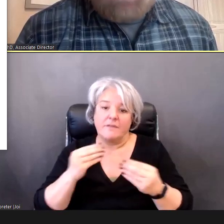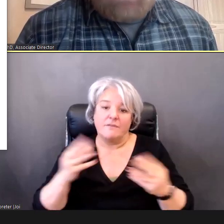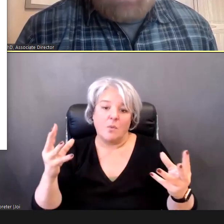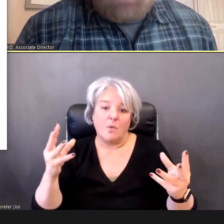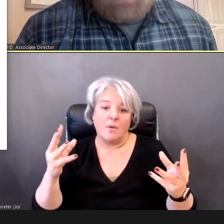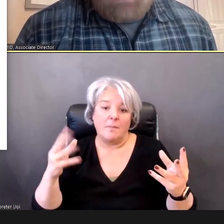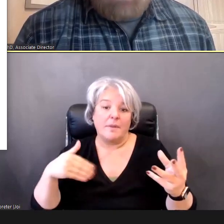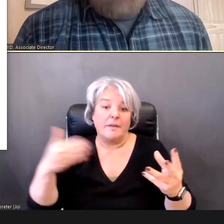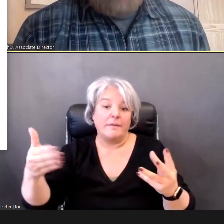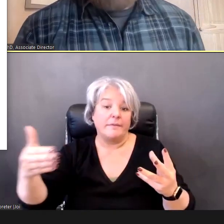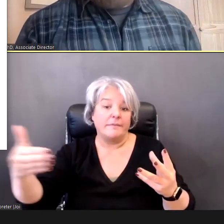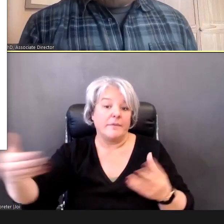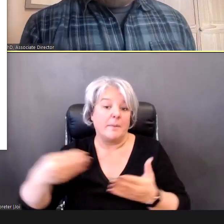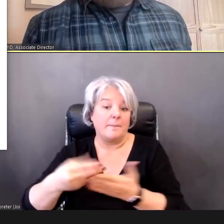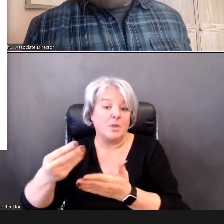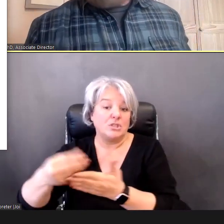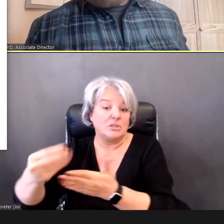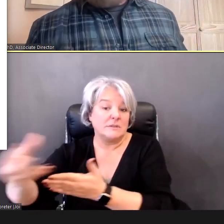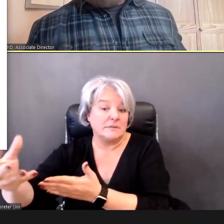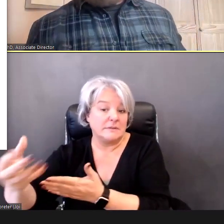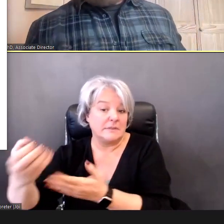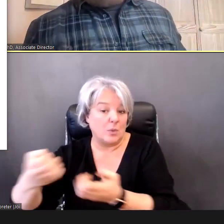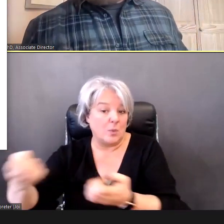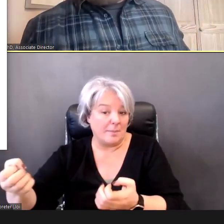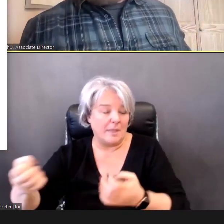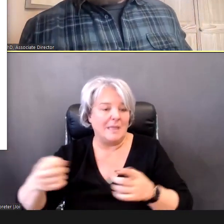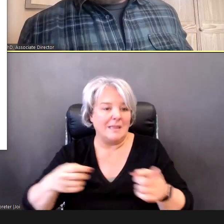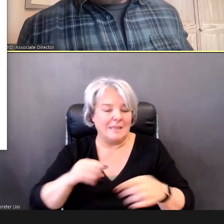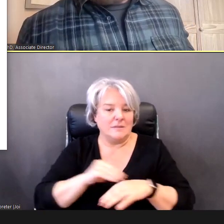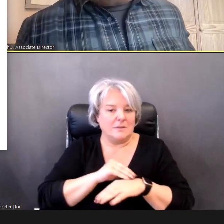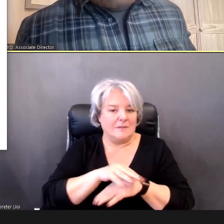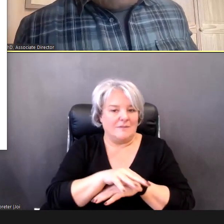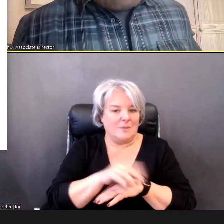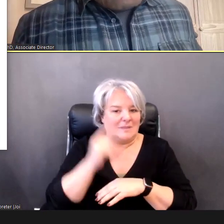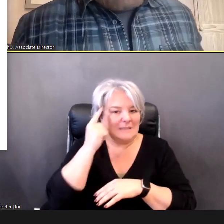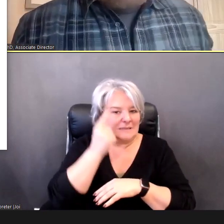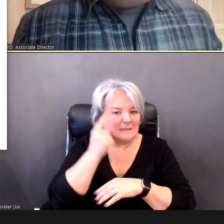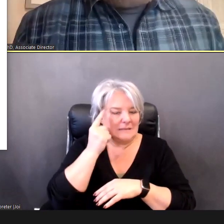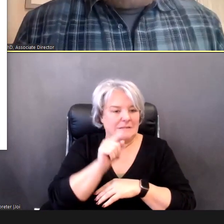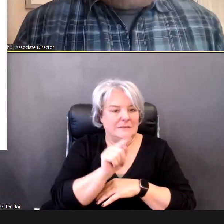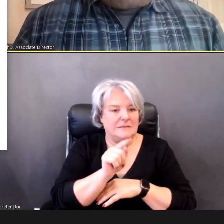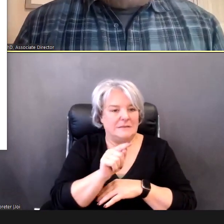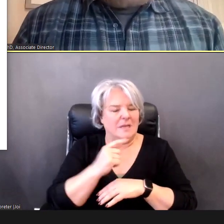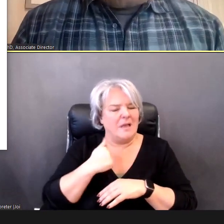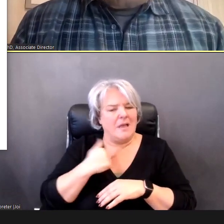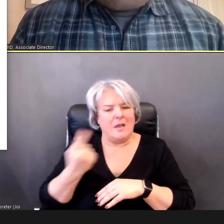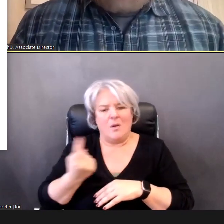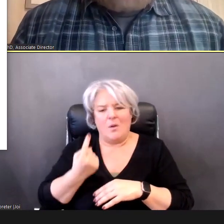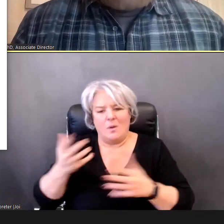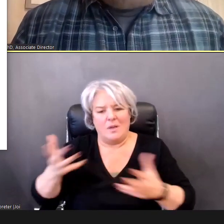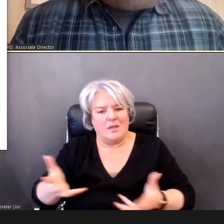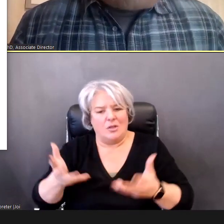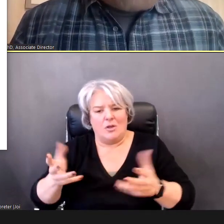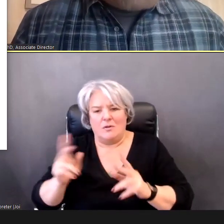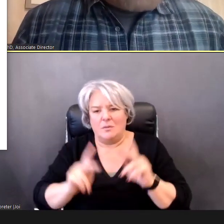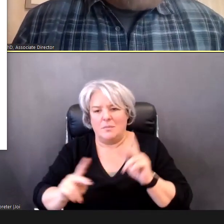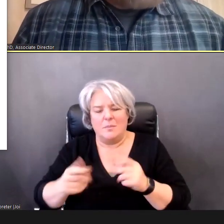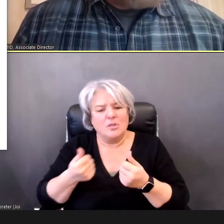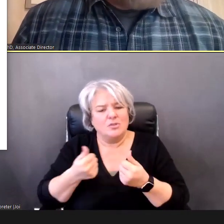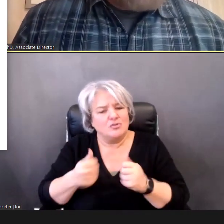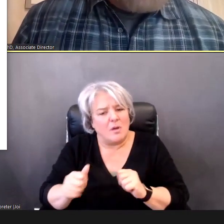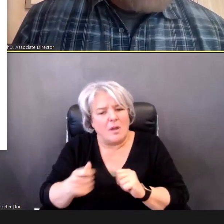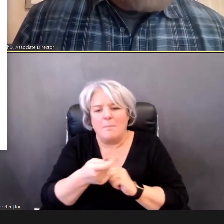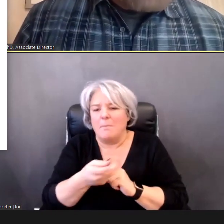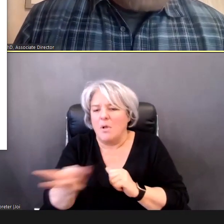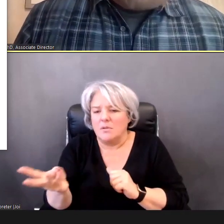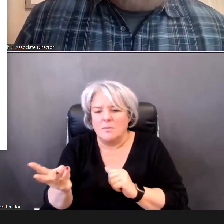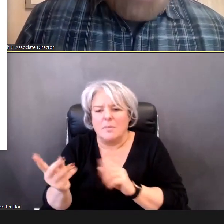purchases um we always encourage people